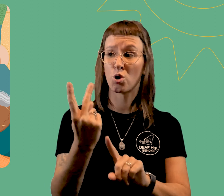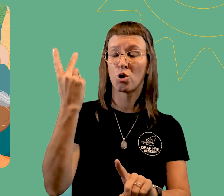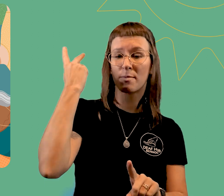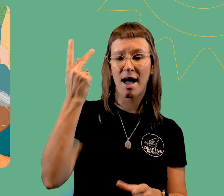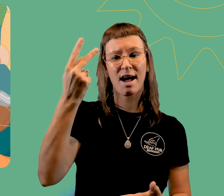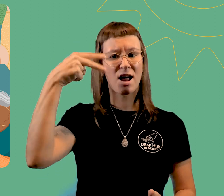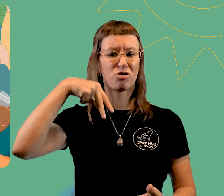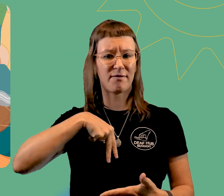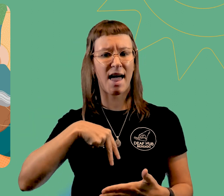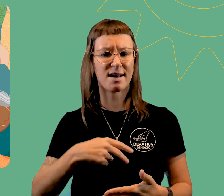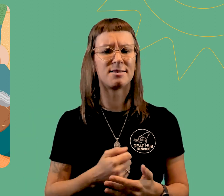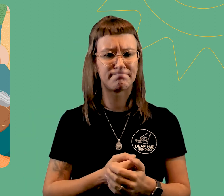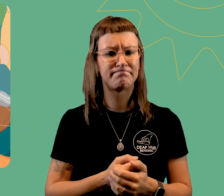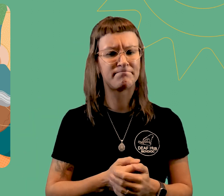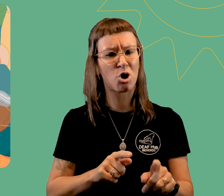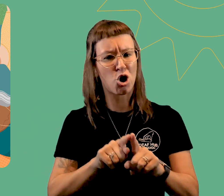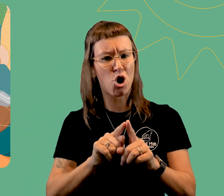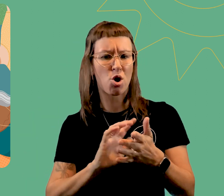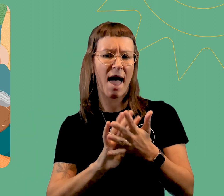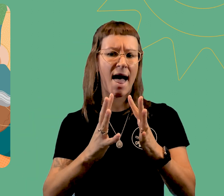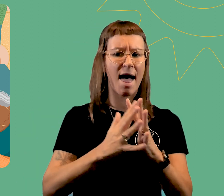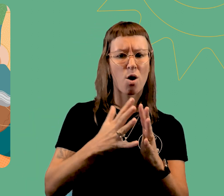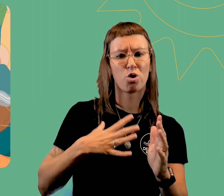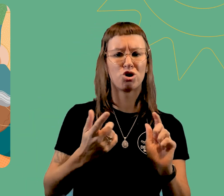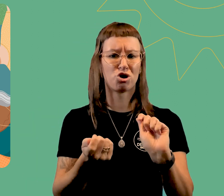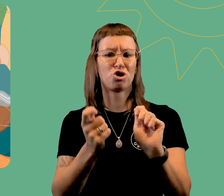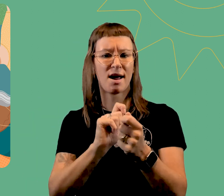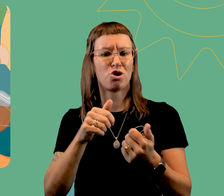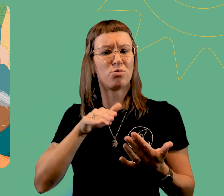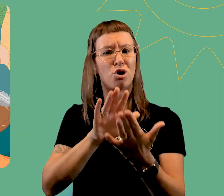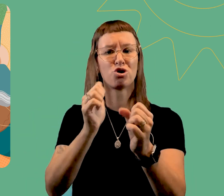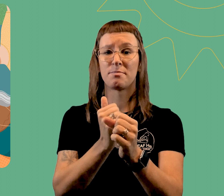we evolve our approach to ensure greater equality and inclusion across the Loddon Mallee region.